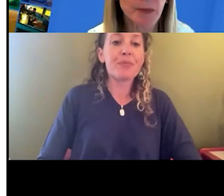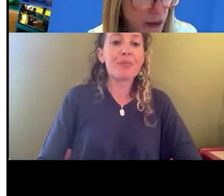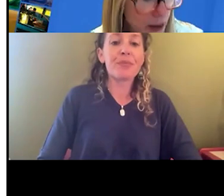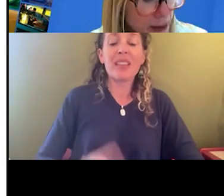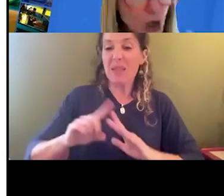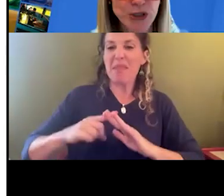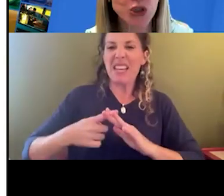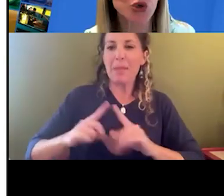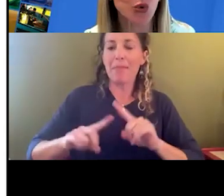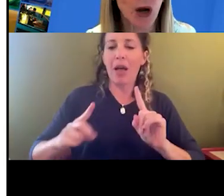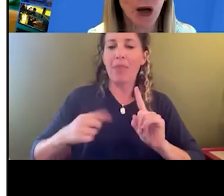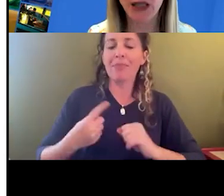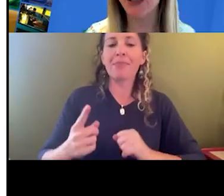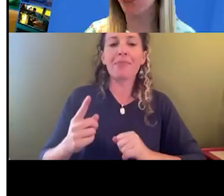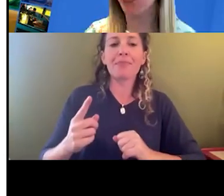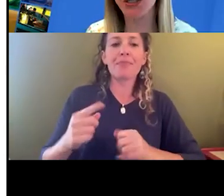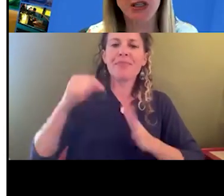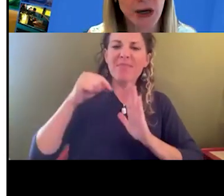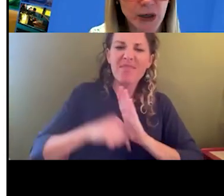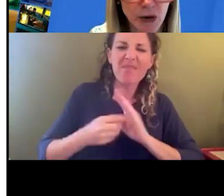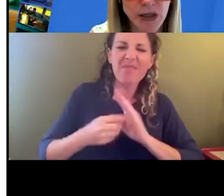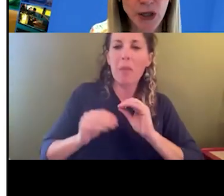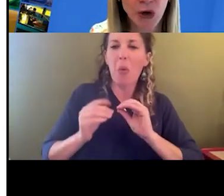but let me go into a little more detail here.